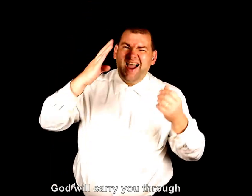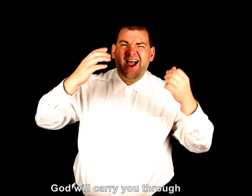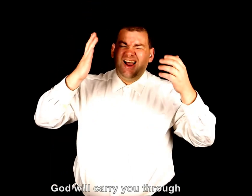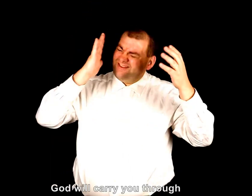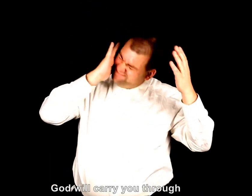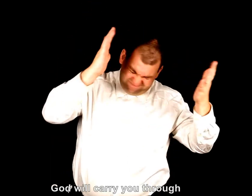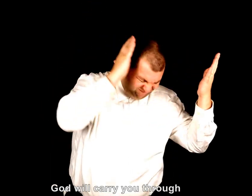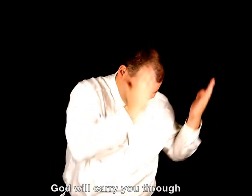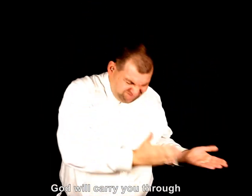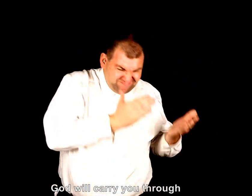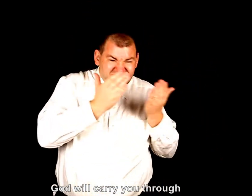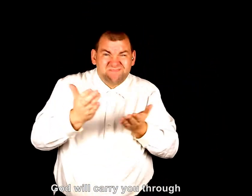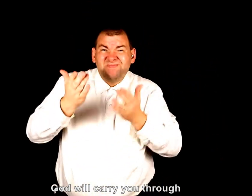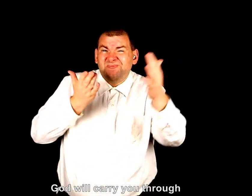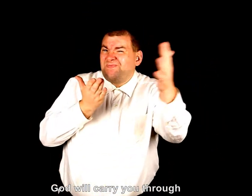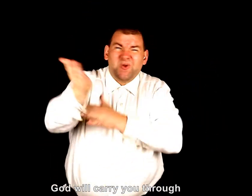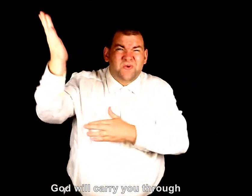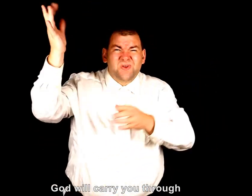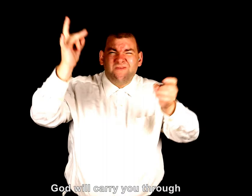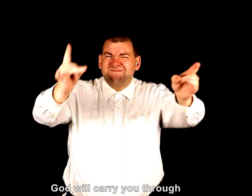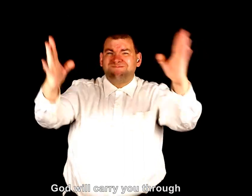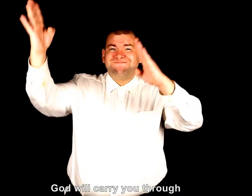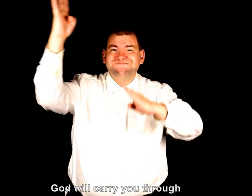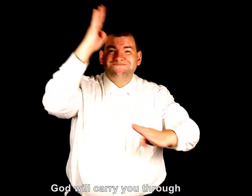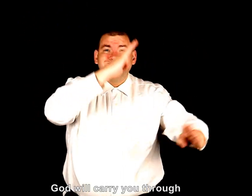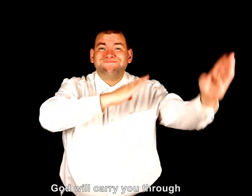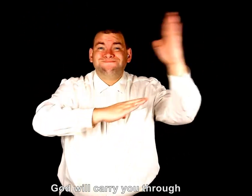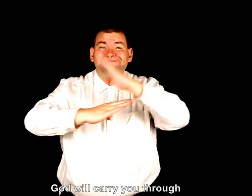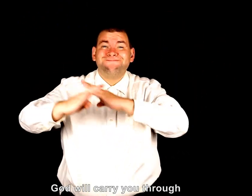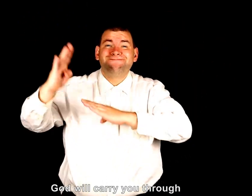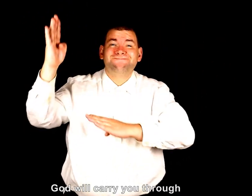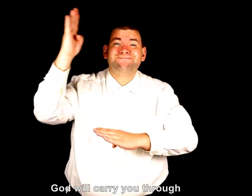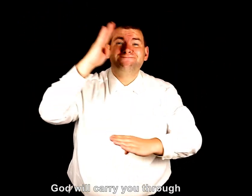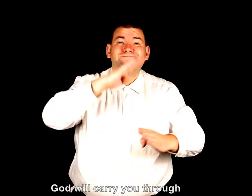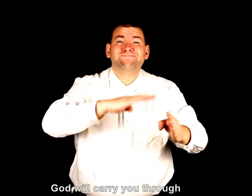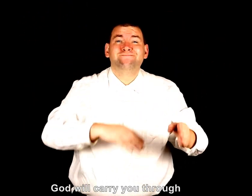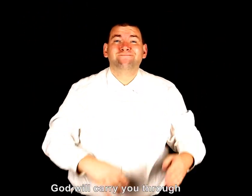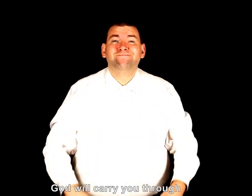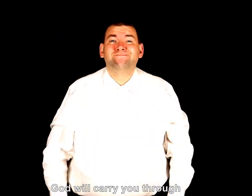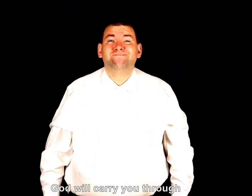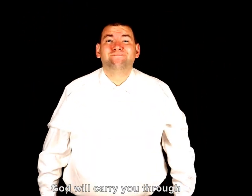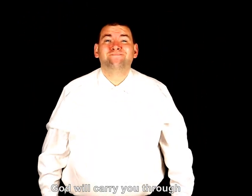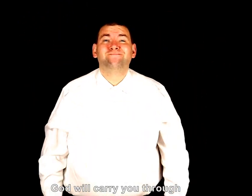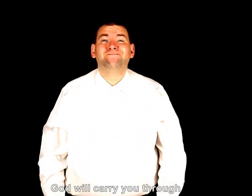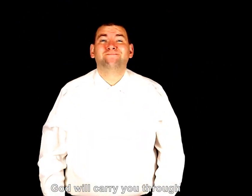God will carry you through